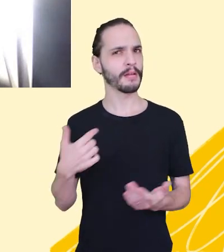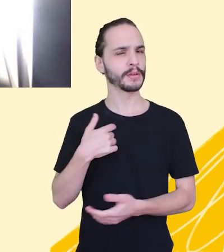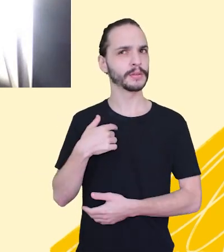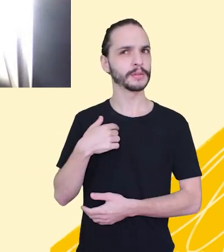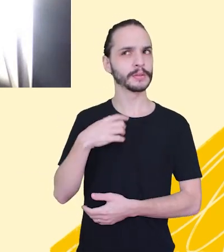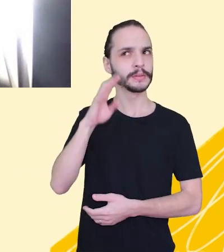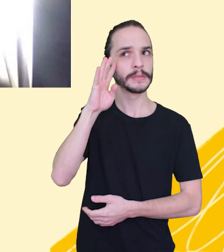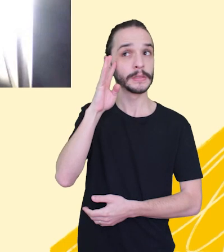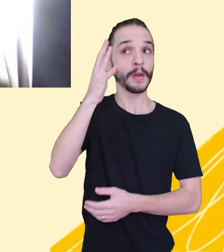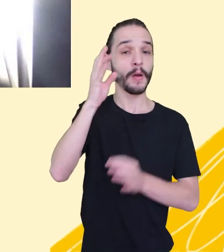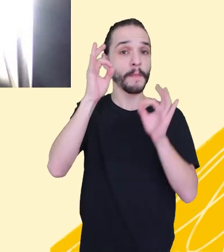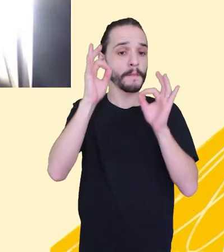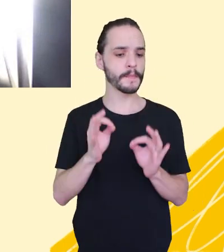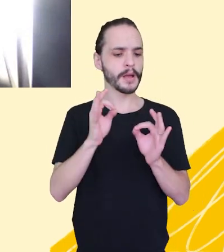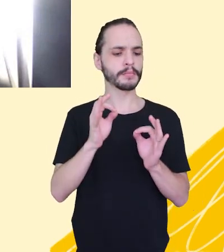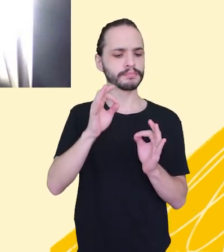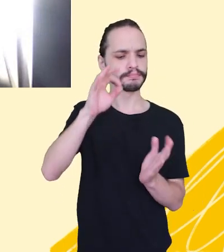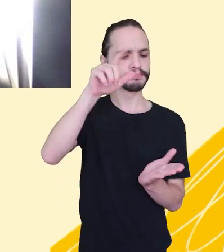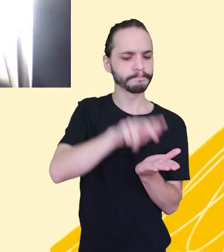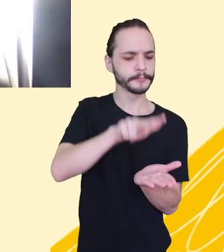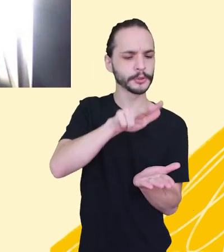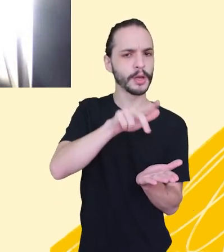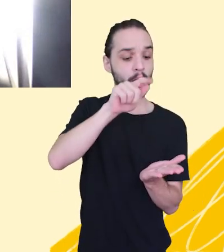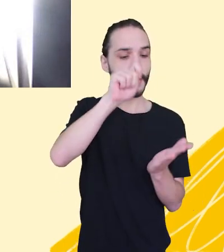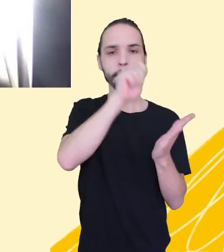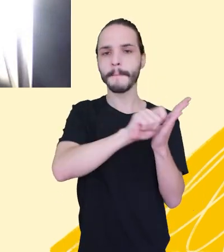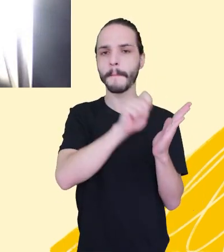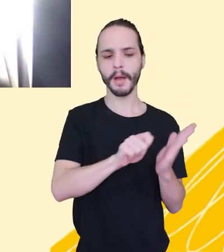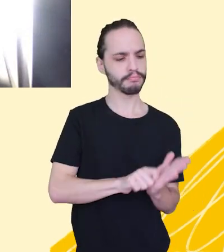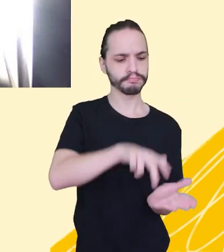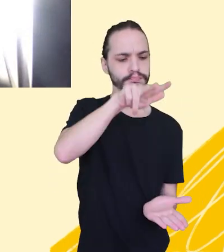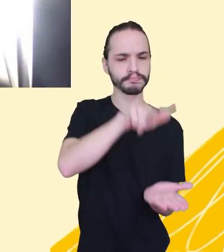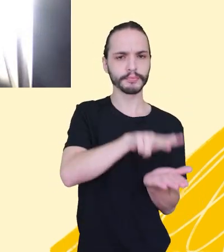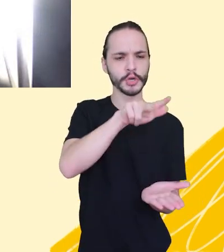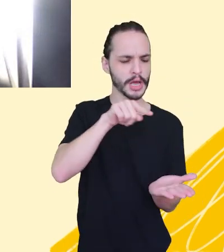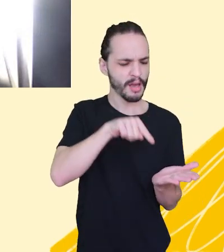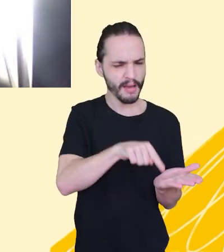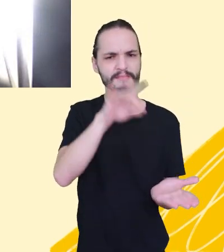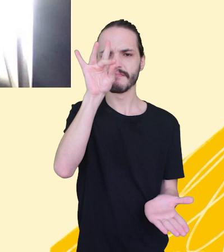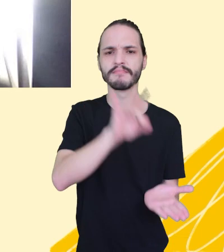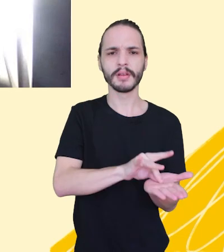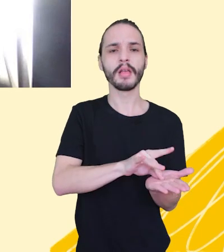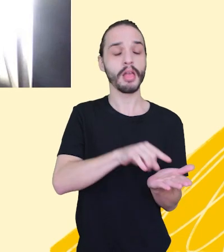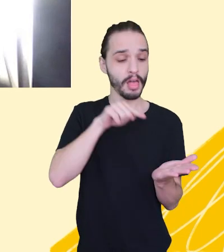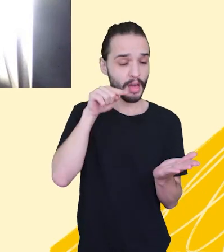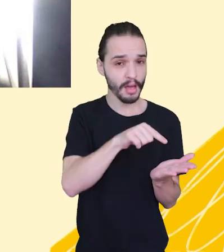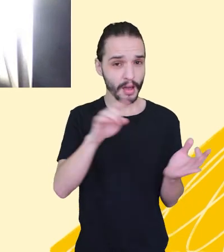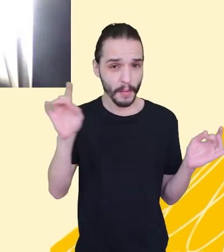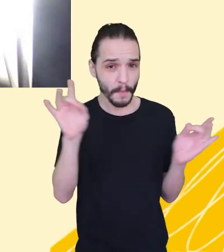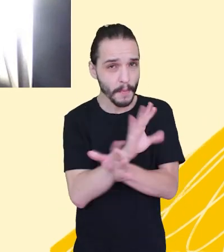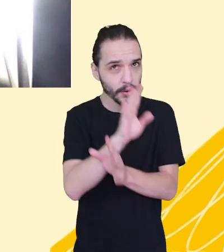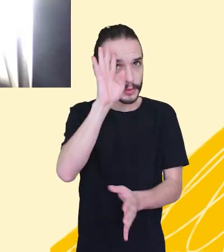And when this is decided, then itís much more easy to describe the process.